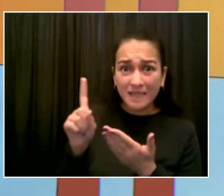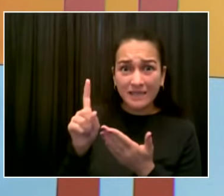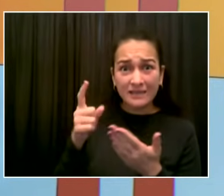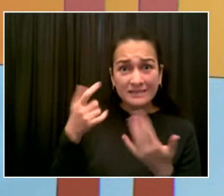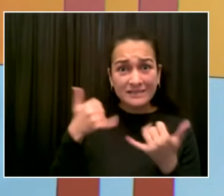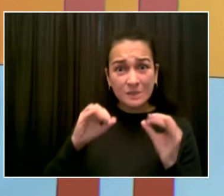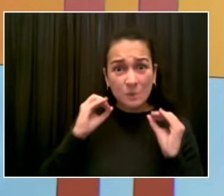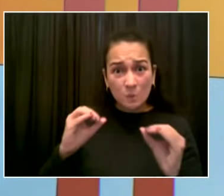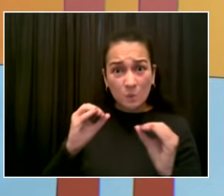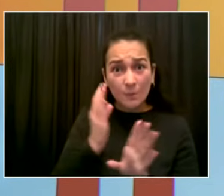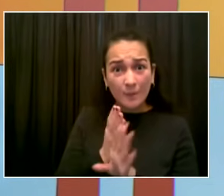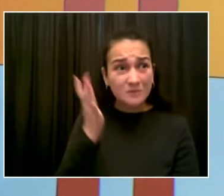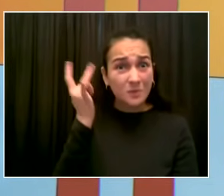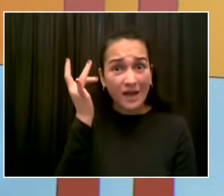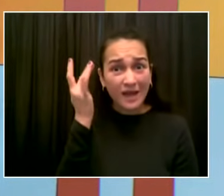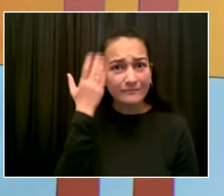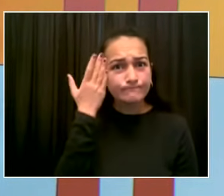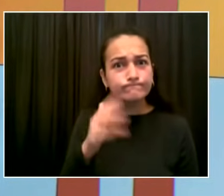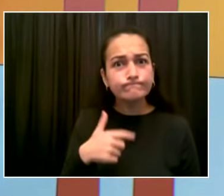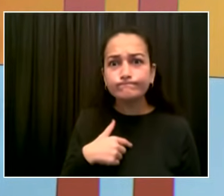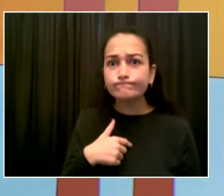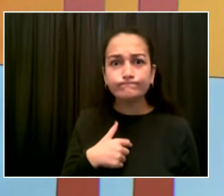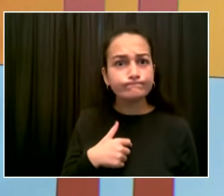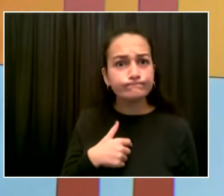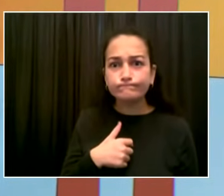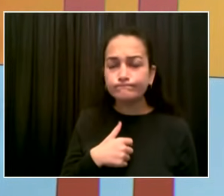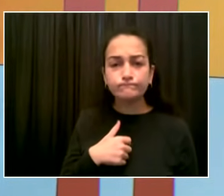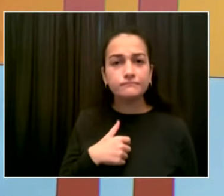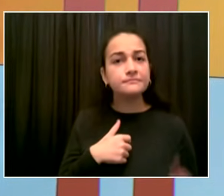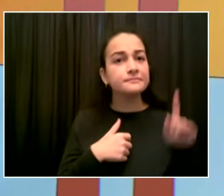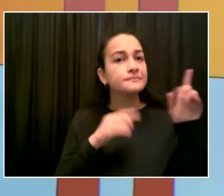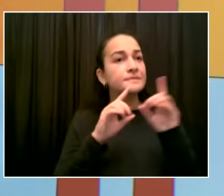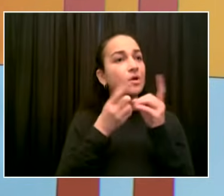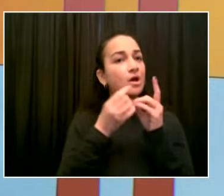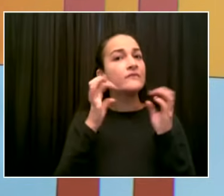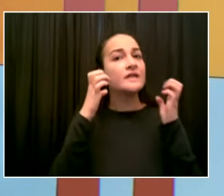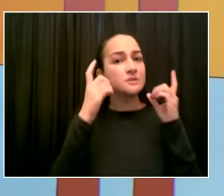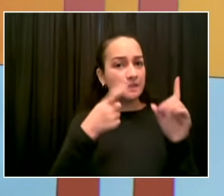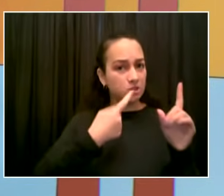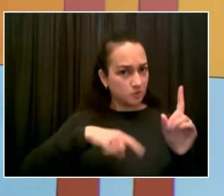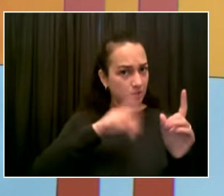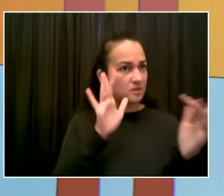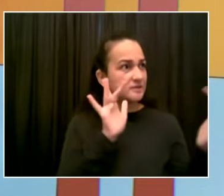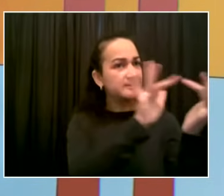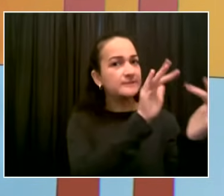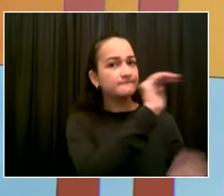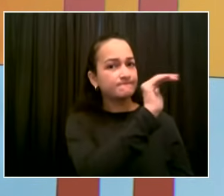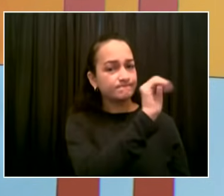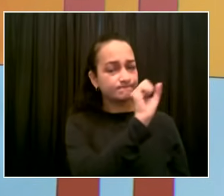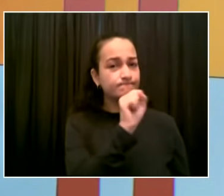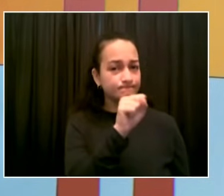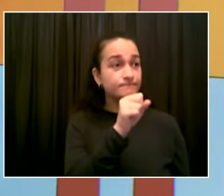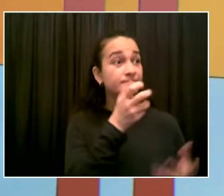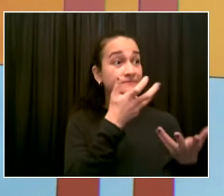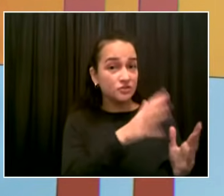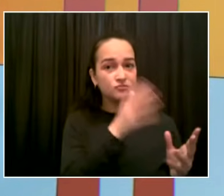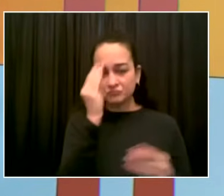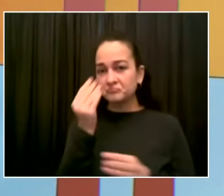T HELINE TODAY REA TNO THE PEOPLE WHO CAN ANSWER THAT. I WILL HAVE THE■ç